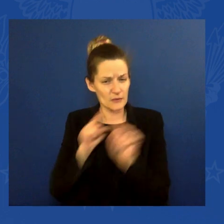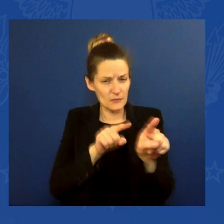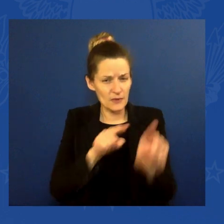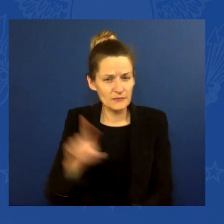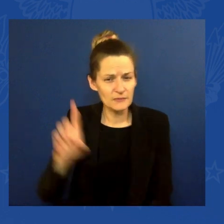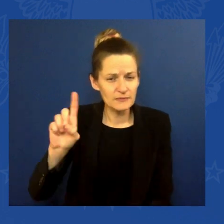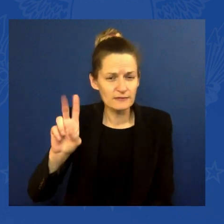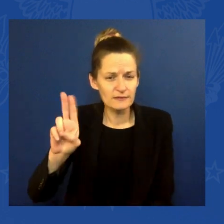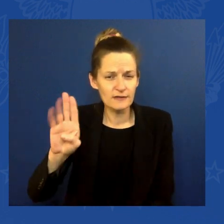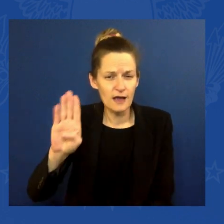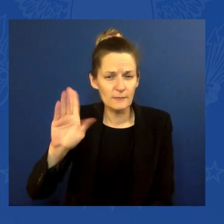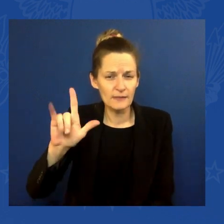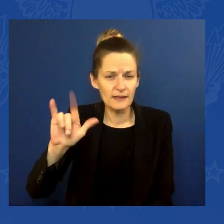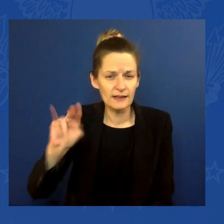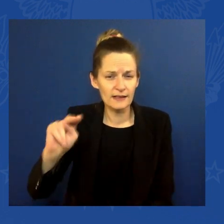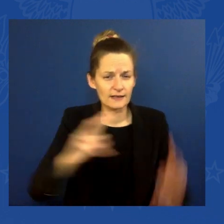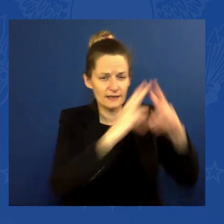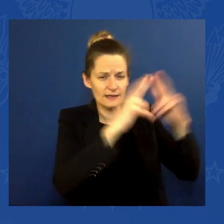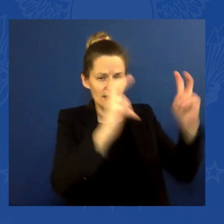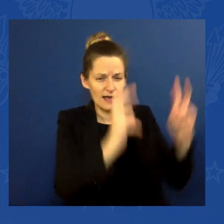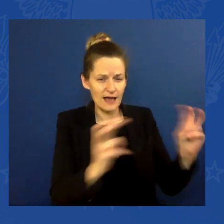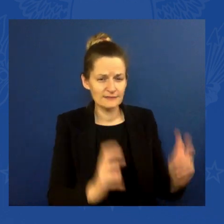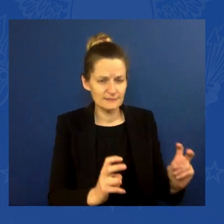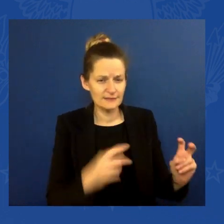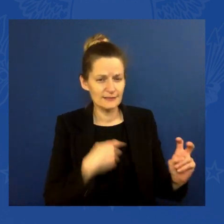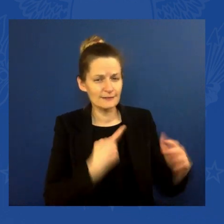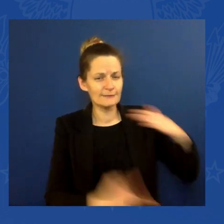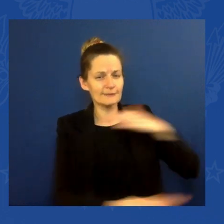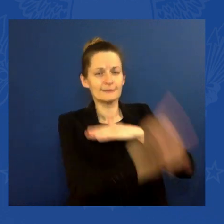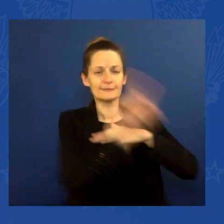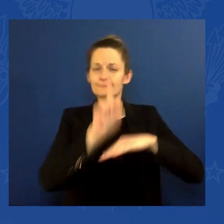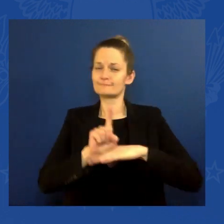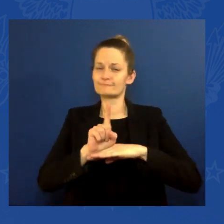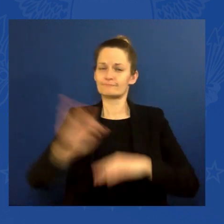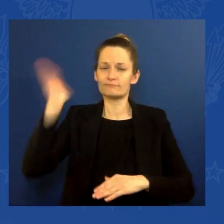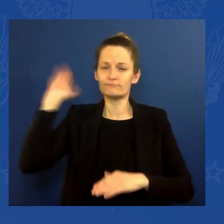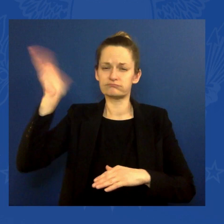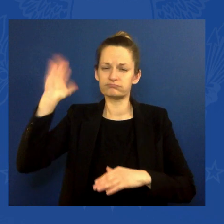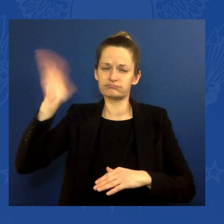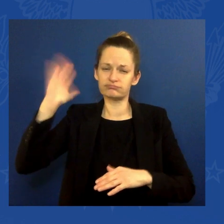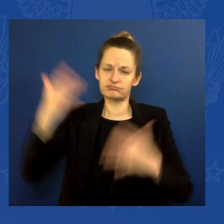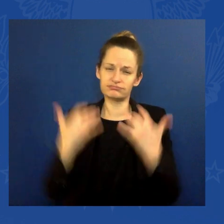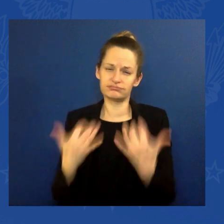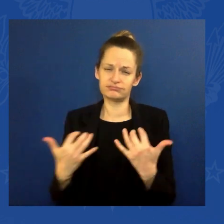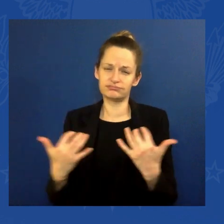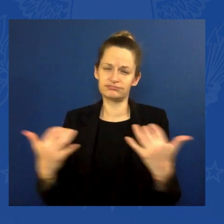We also visited Trinity College. And my Grandpa Finnegan was a student of Irish history --